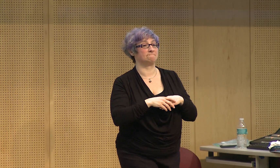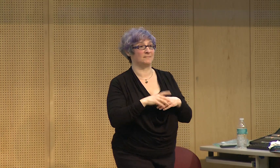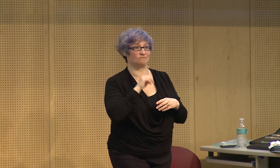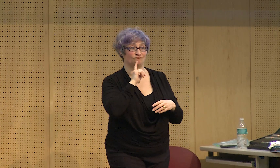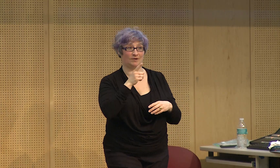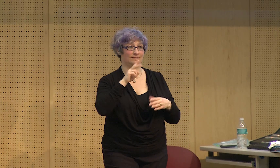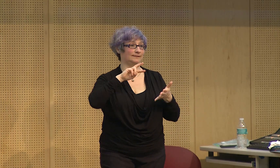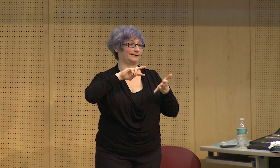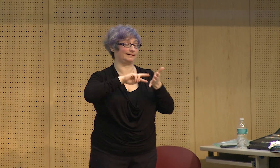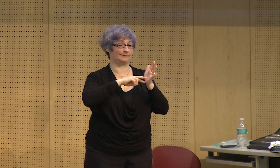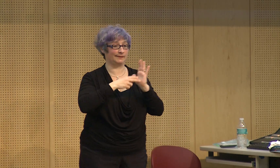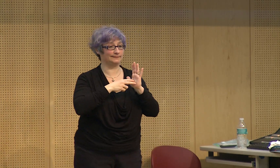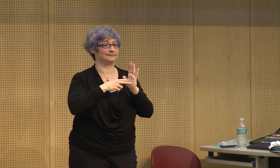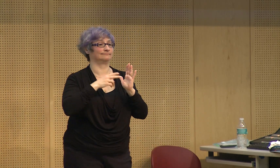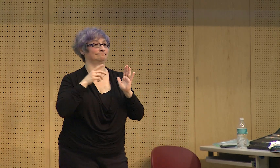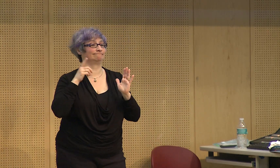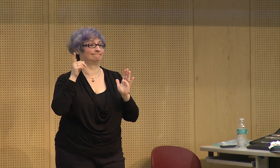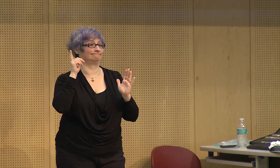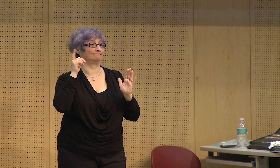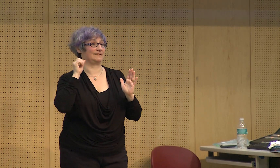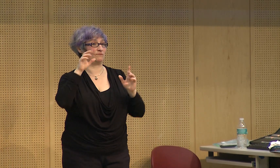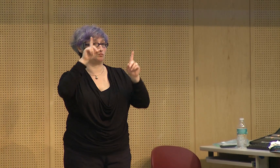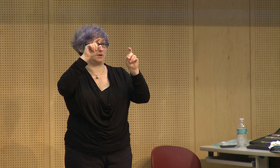Let me talk about what I mean about the math gap.